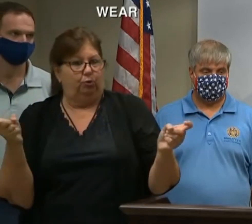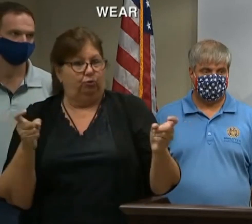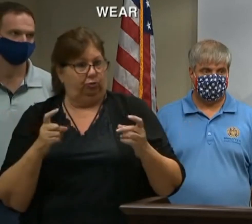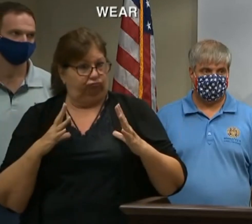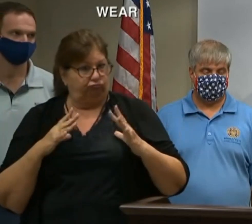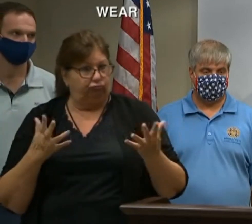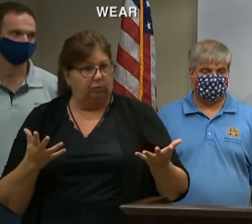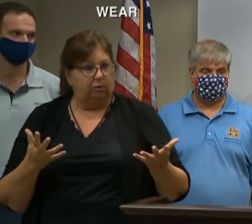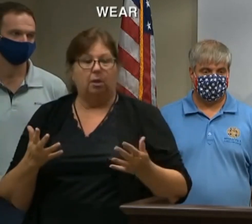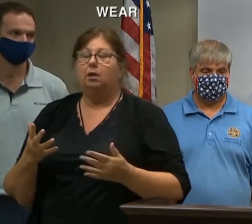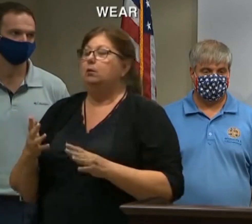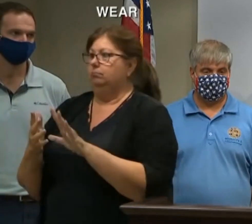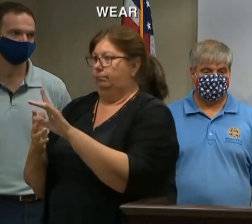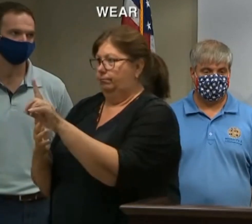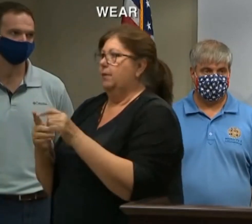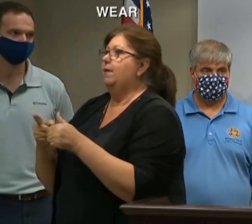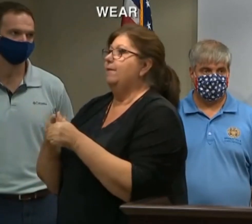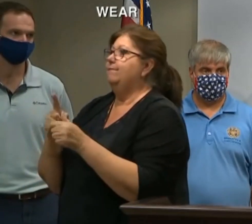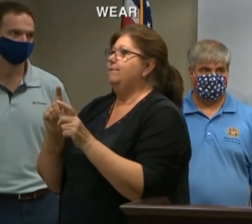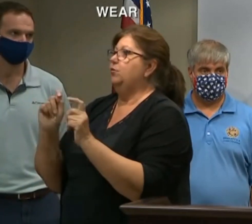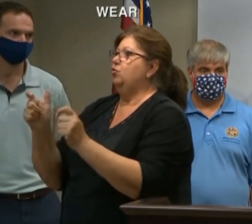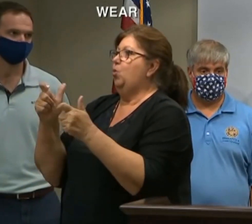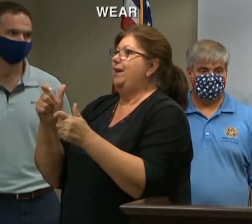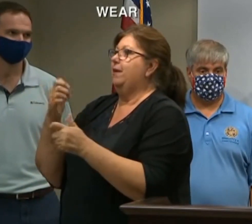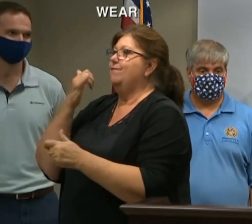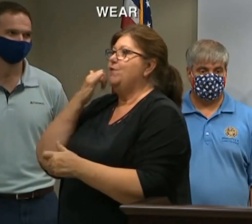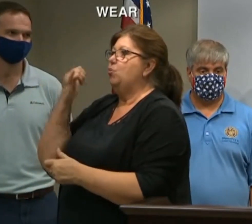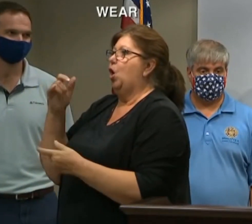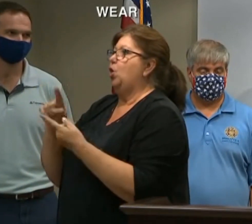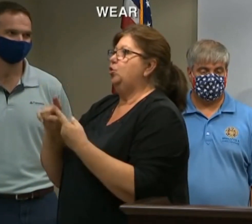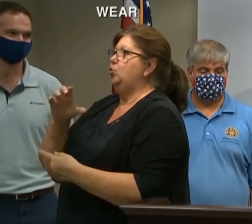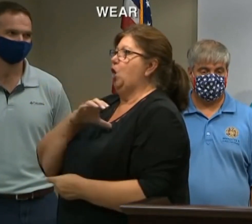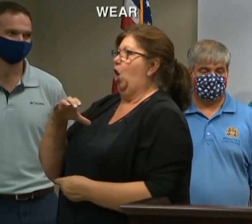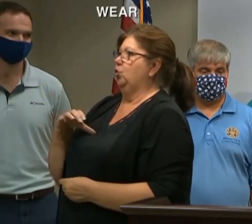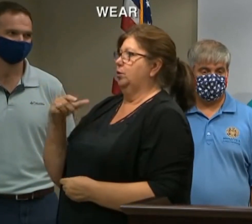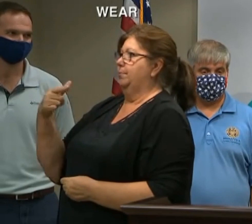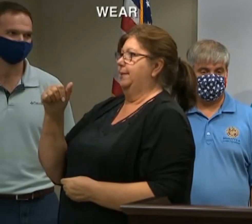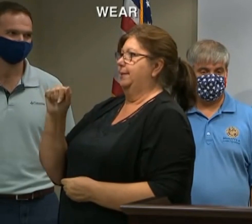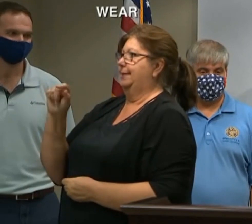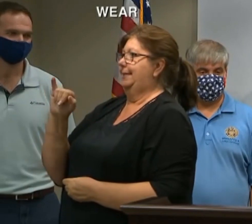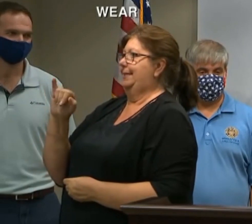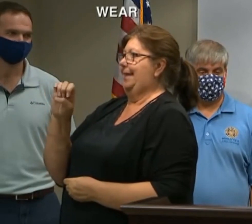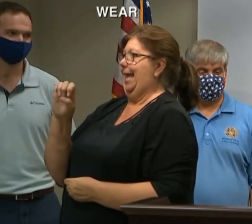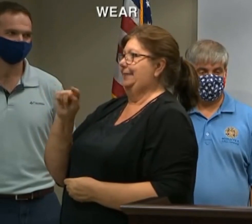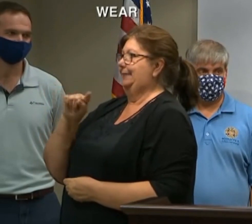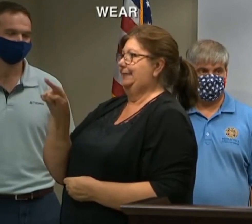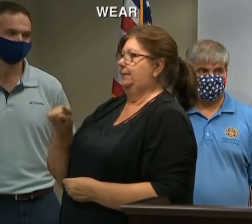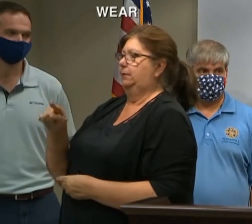just say um you know a quick phone call to congressman gates uh made a big difference and director moswich and